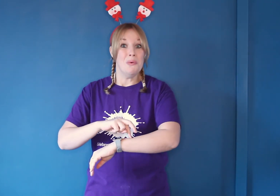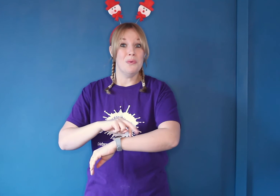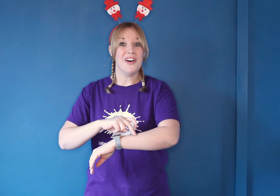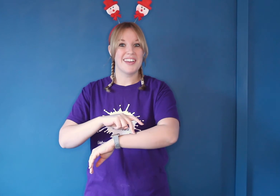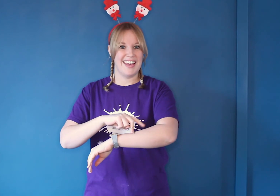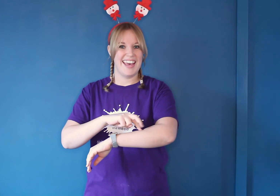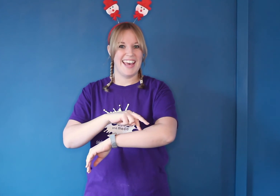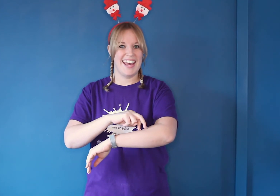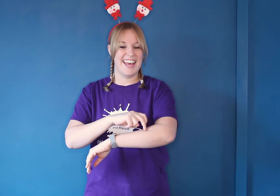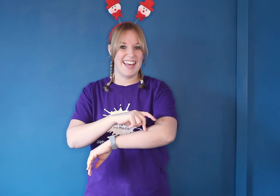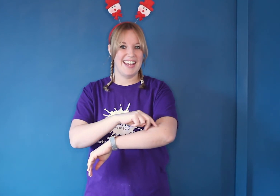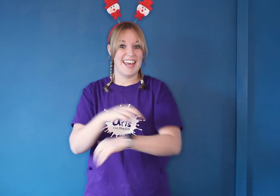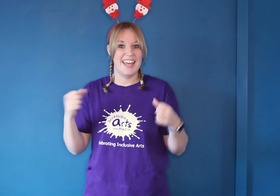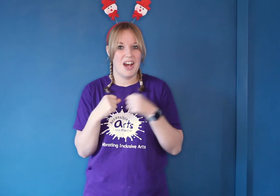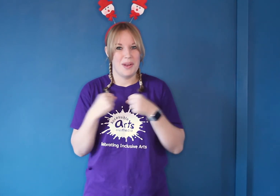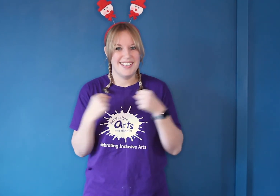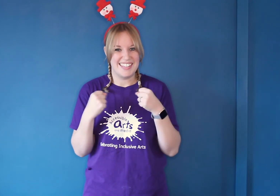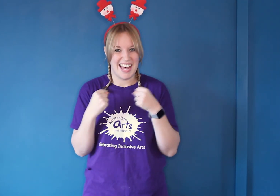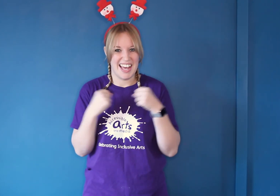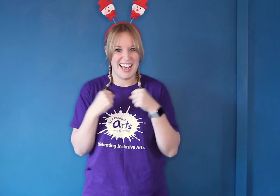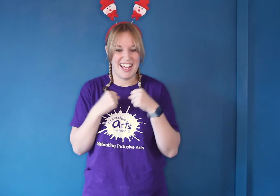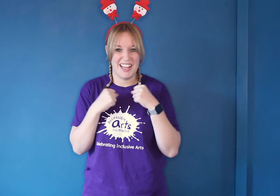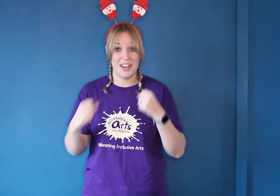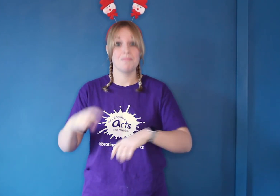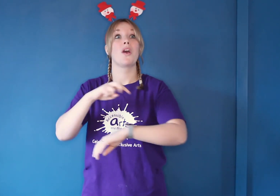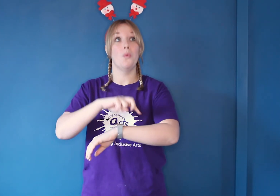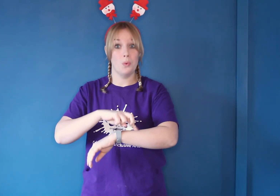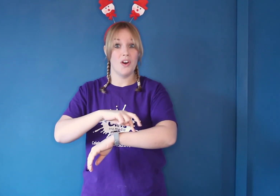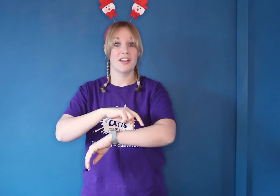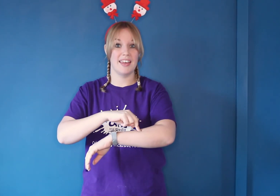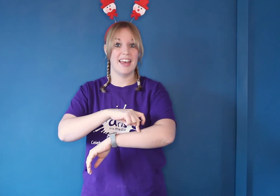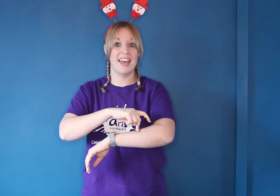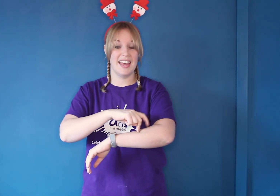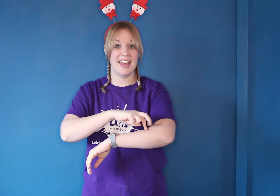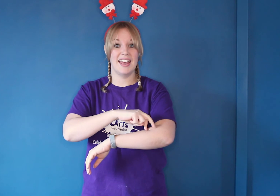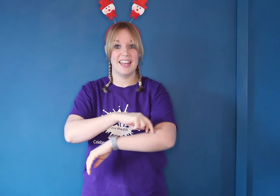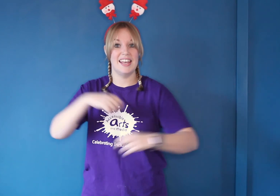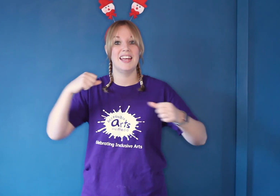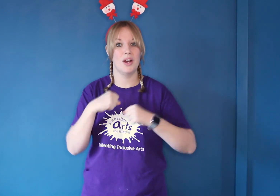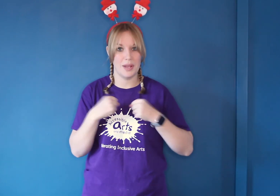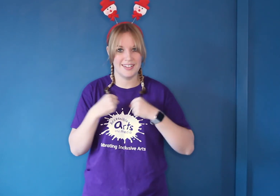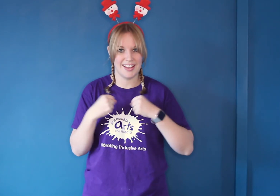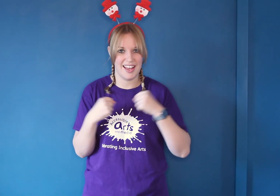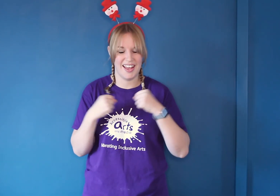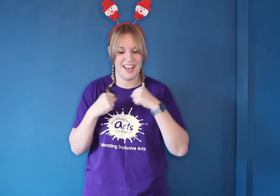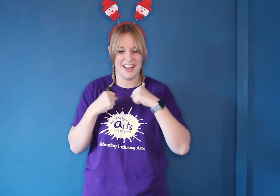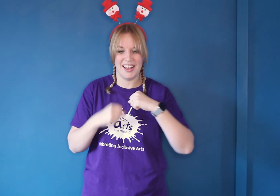Walking in a winter, walking in a winter.